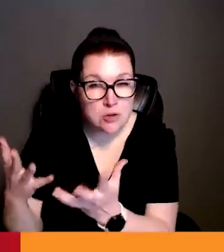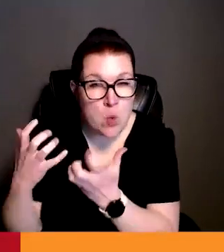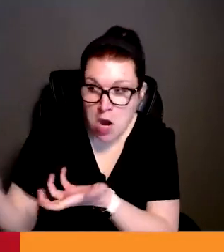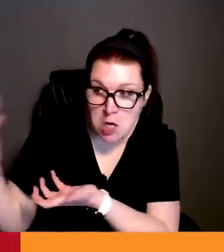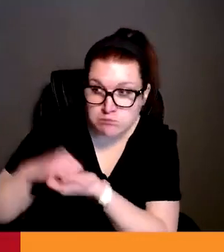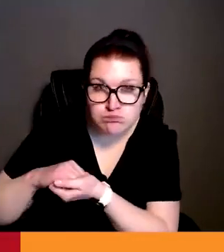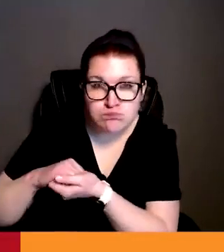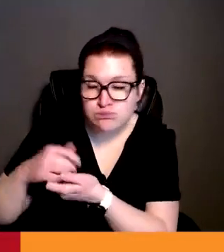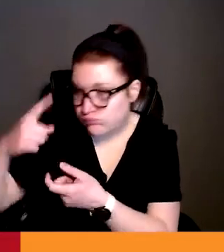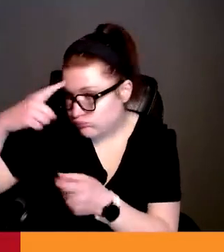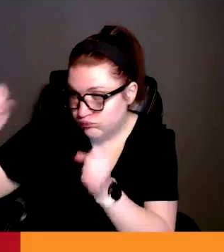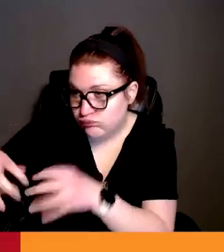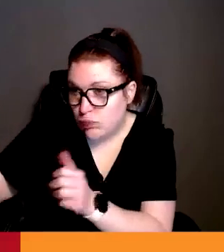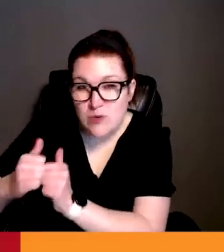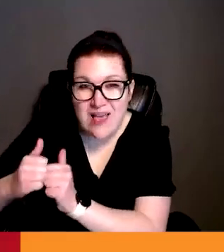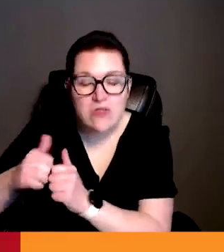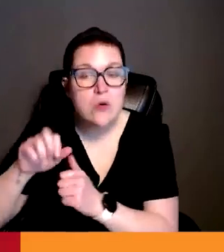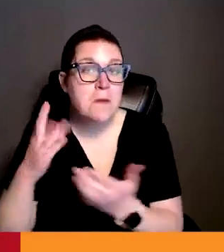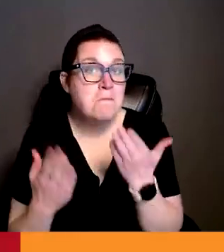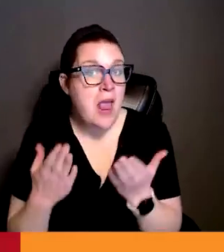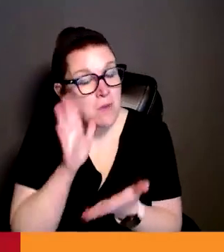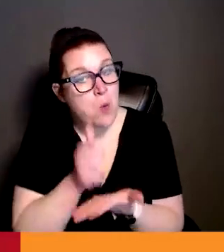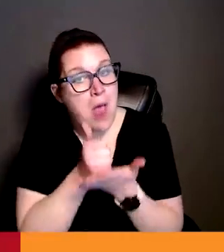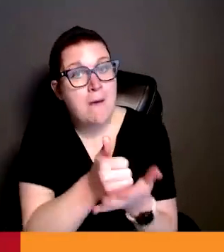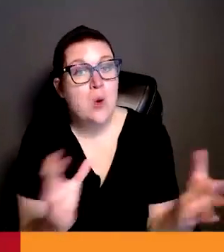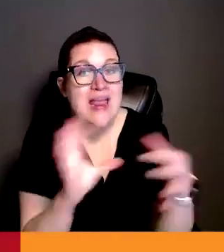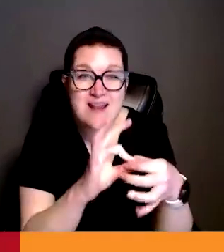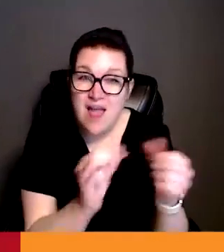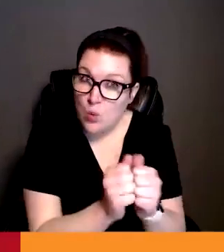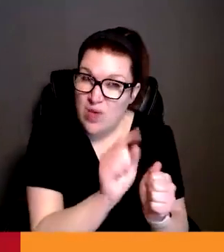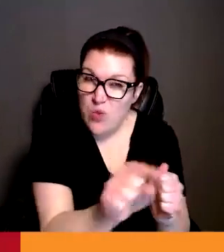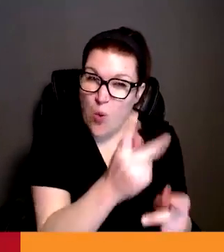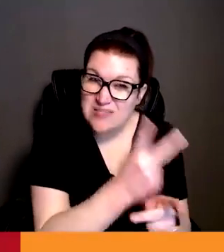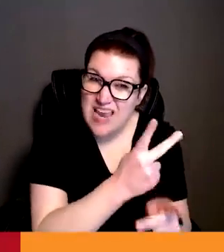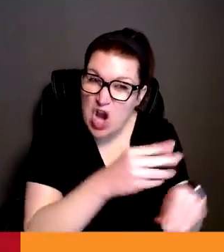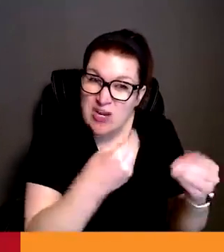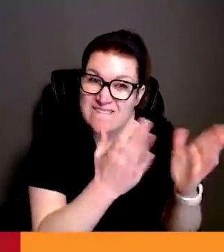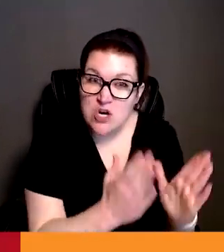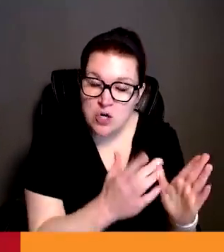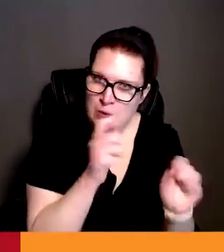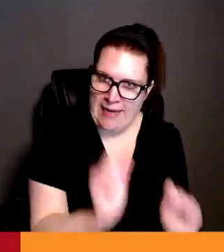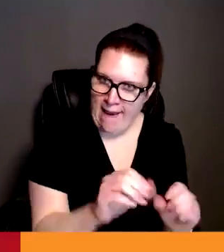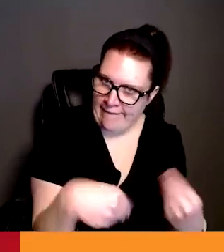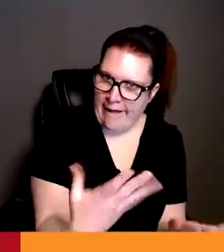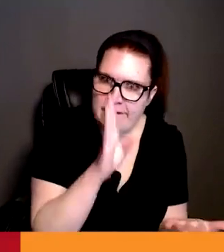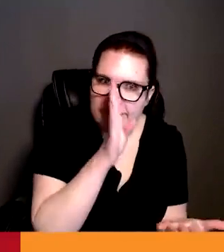or if it would be helpful connecting to caregivers who can provide direct, insights or feedback on